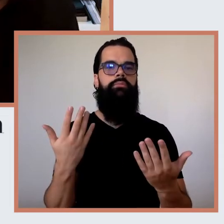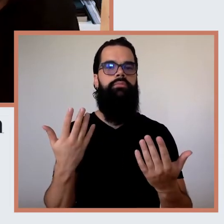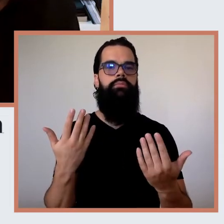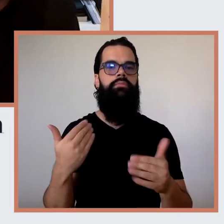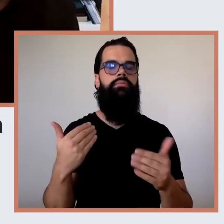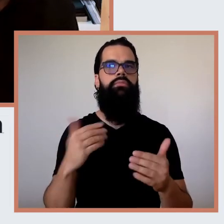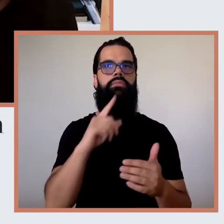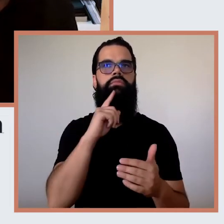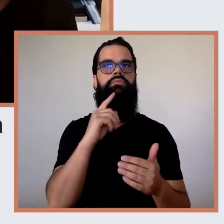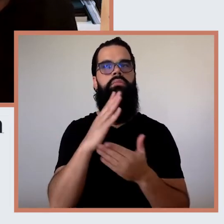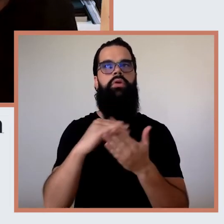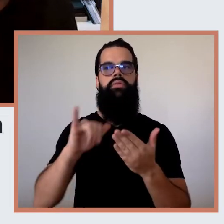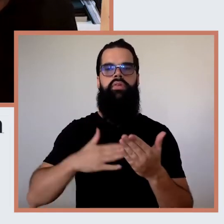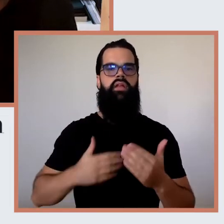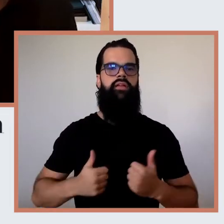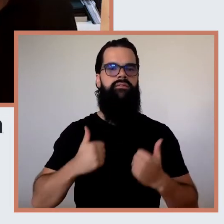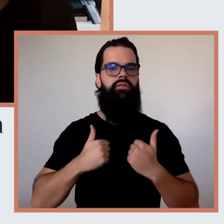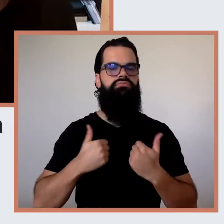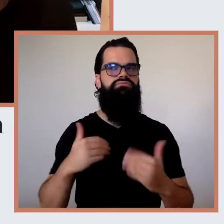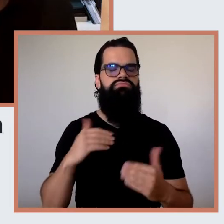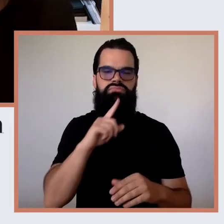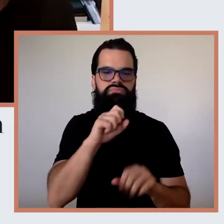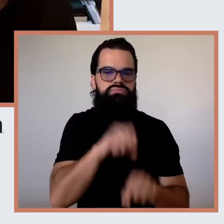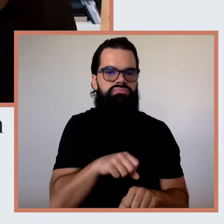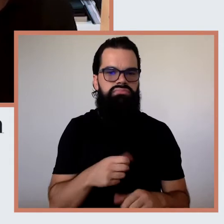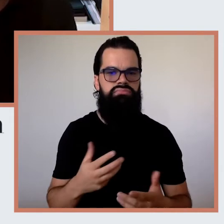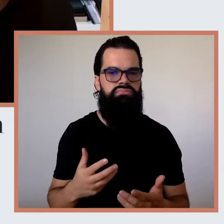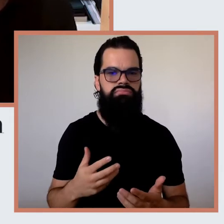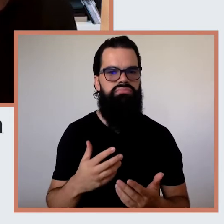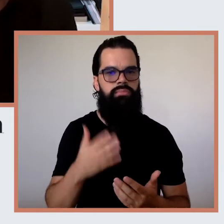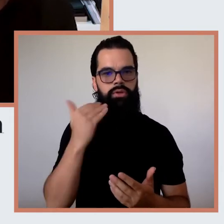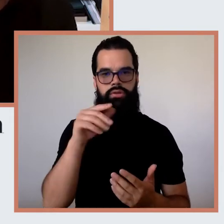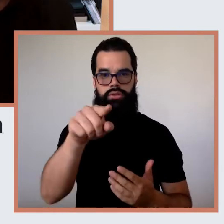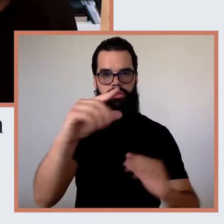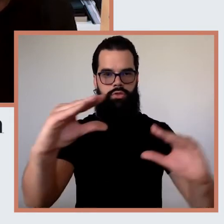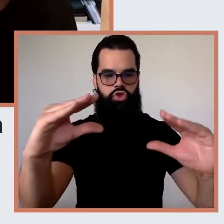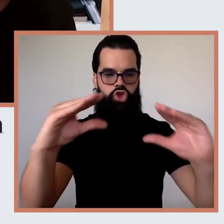I look, I don't know, I would do this in a second for any...I love-- part of my life